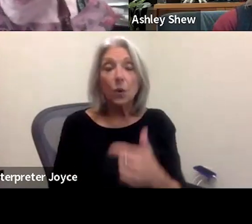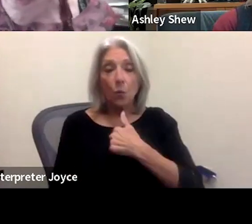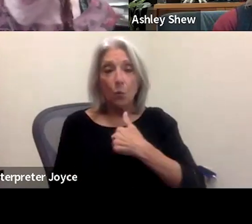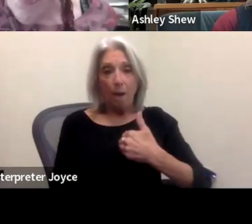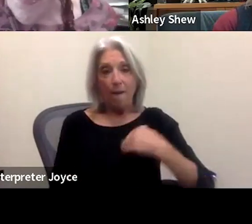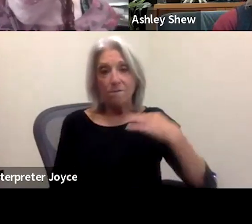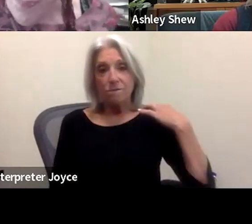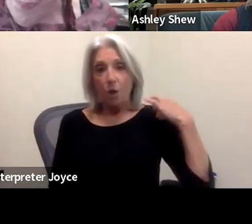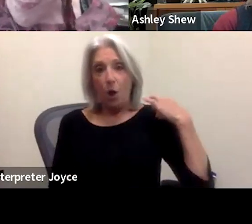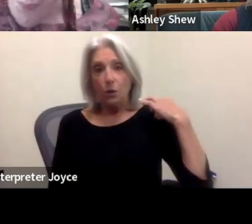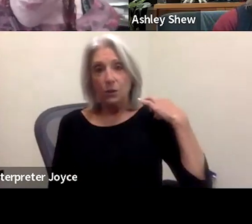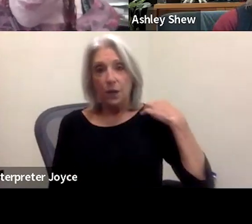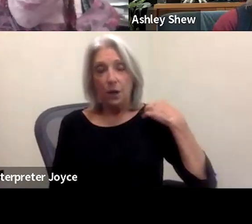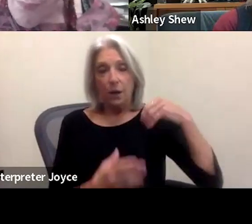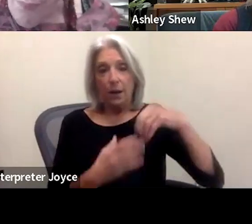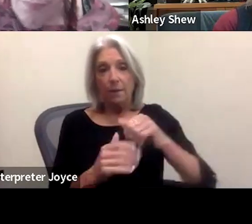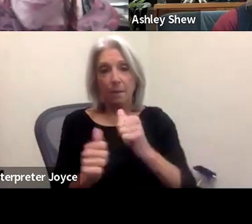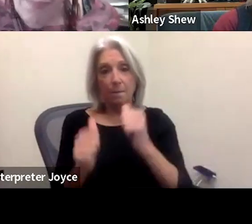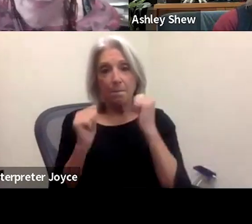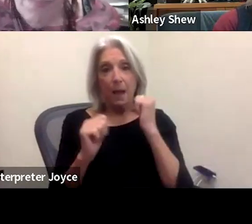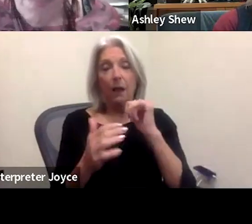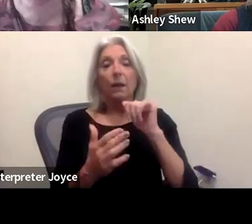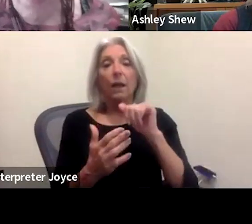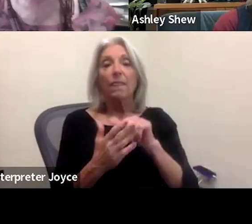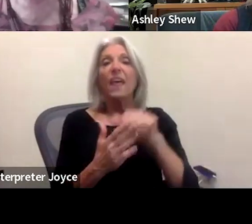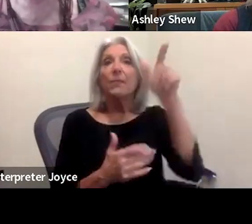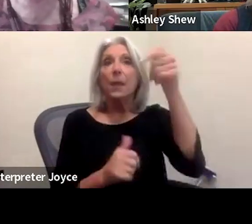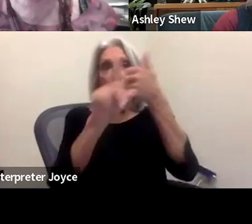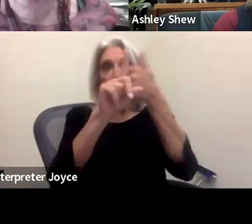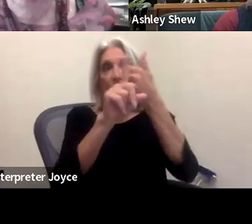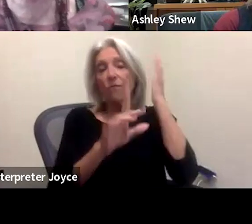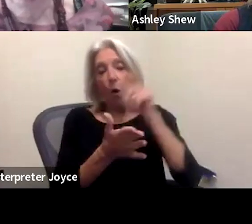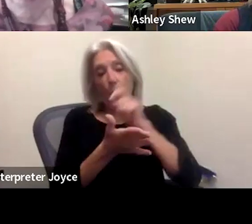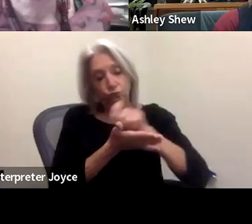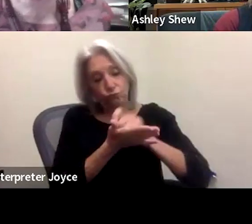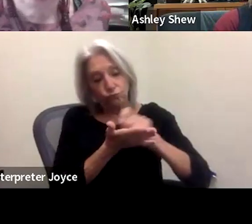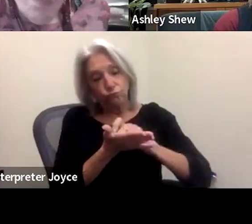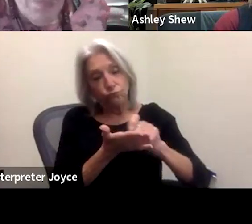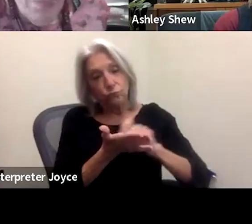in the background who are taking notes in just an open Google document.